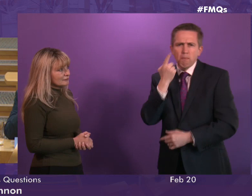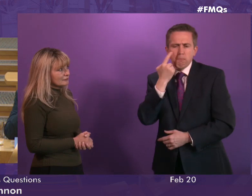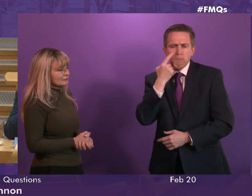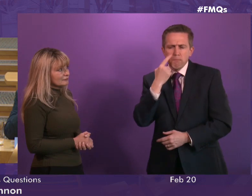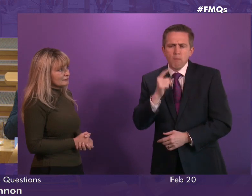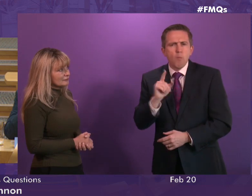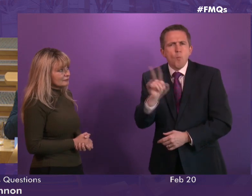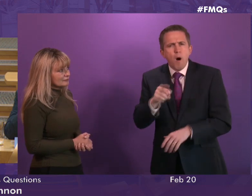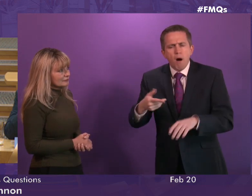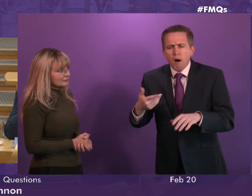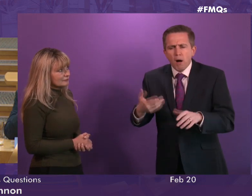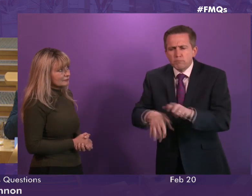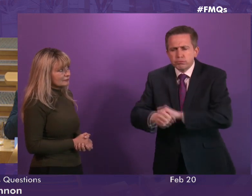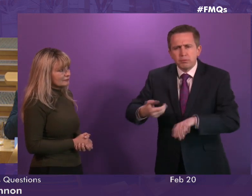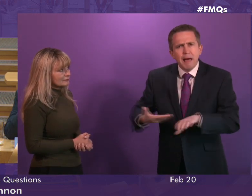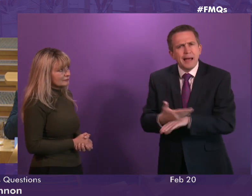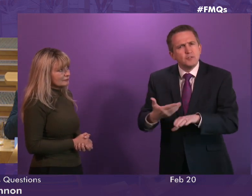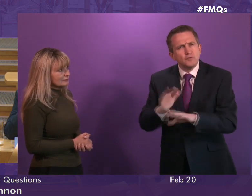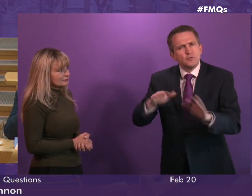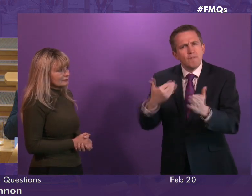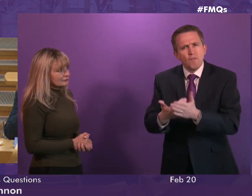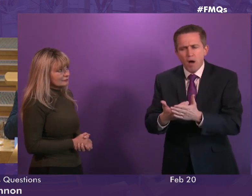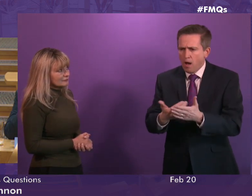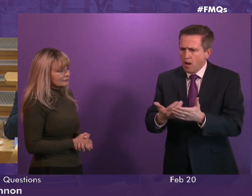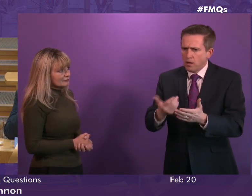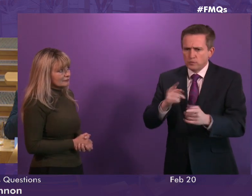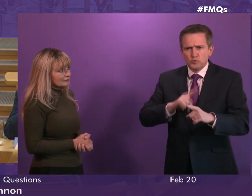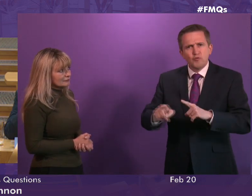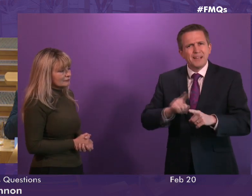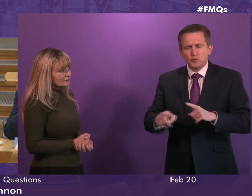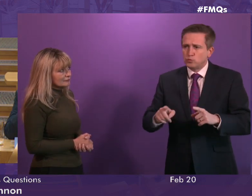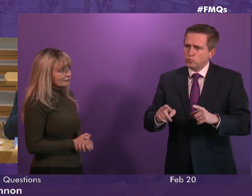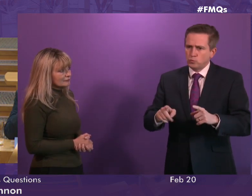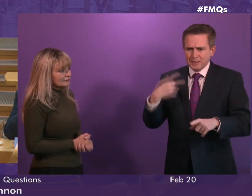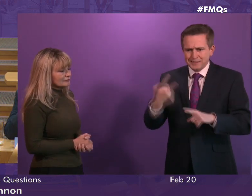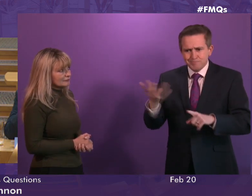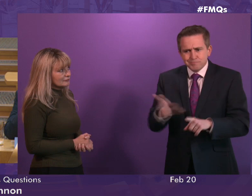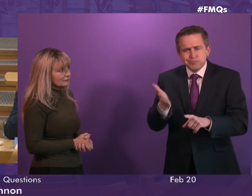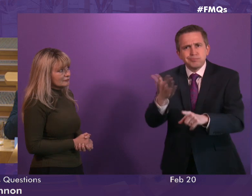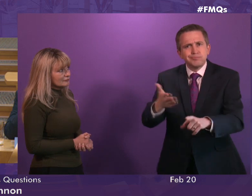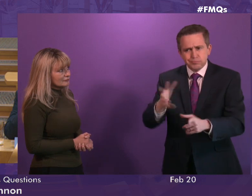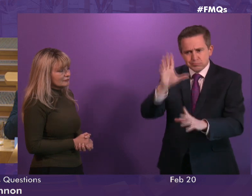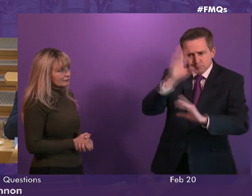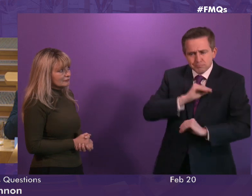What action has been taken to end those shocking and cruel delays and will she meet some of